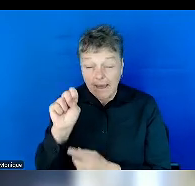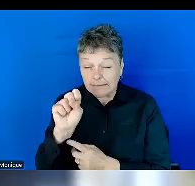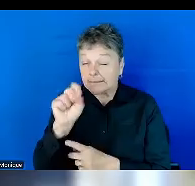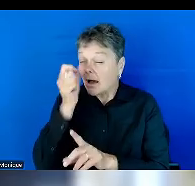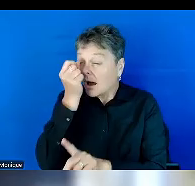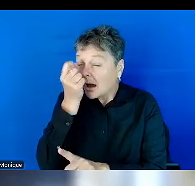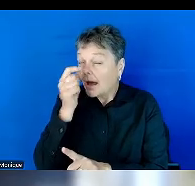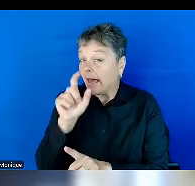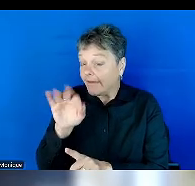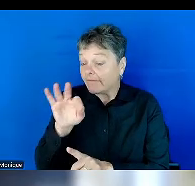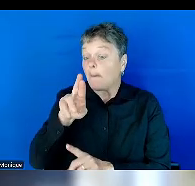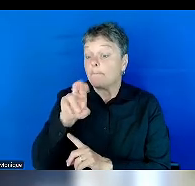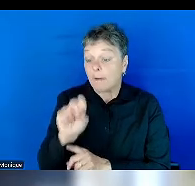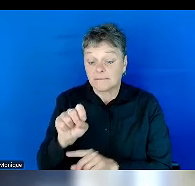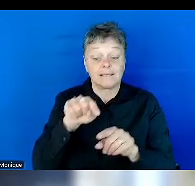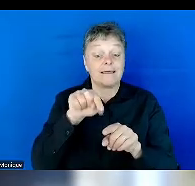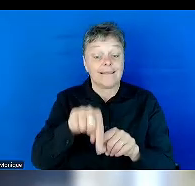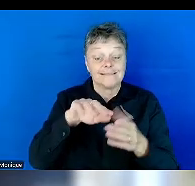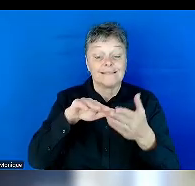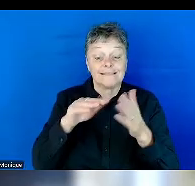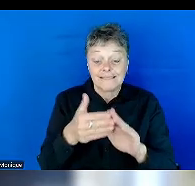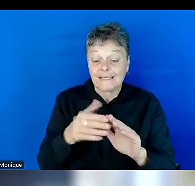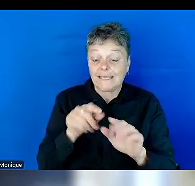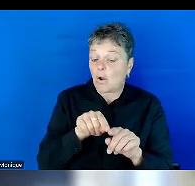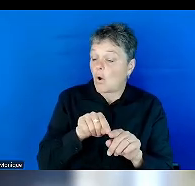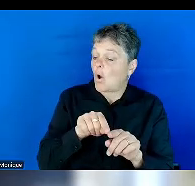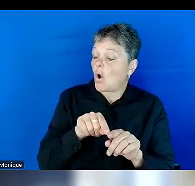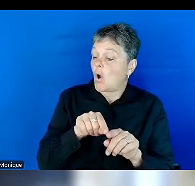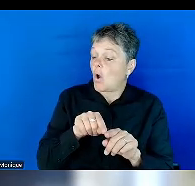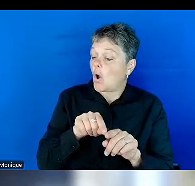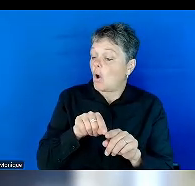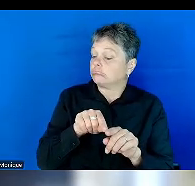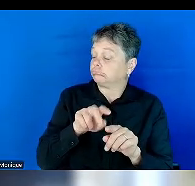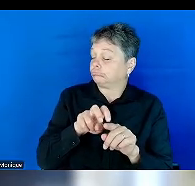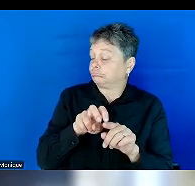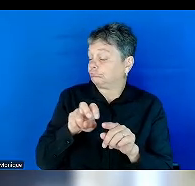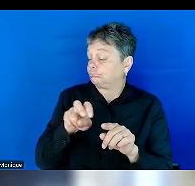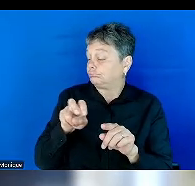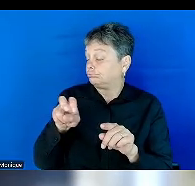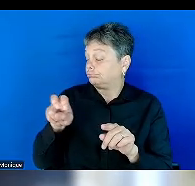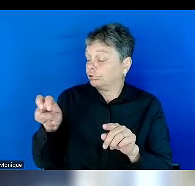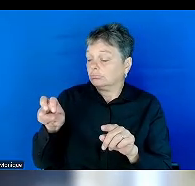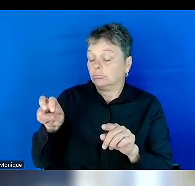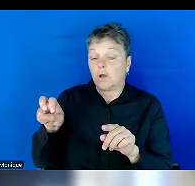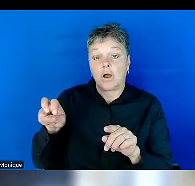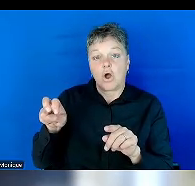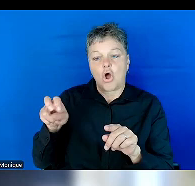basically they cross the border whether they go from province to province or they go into